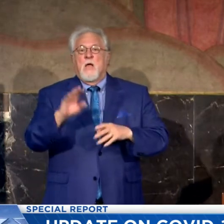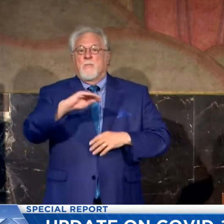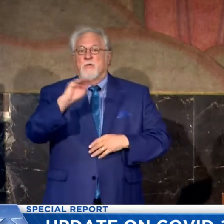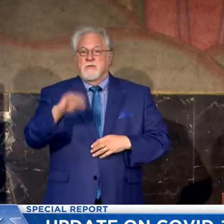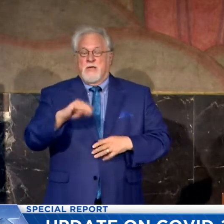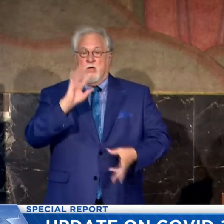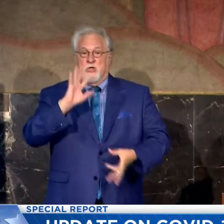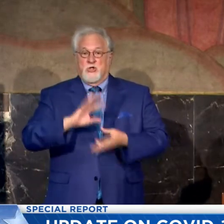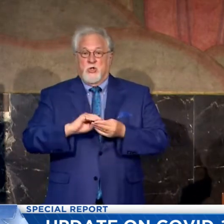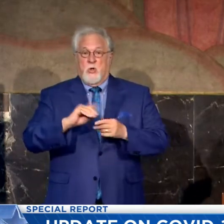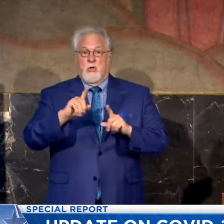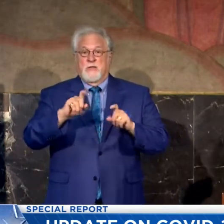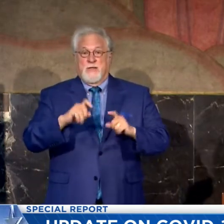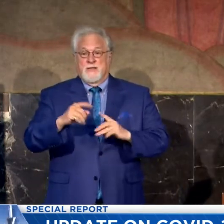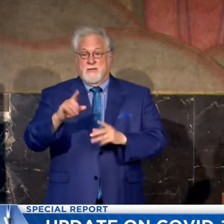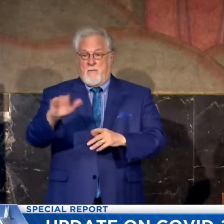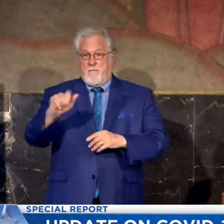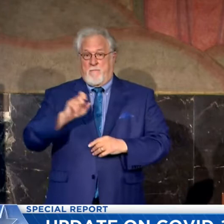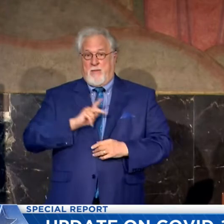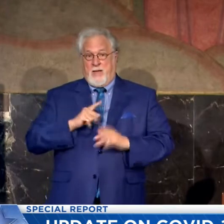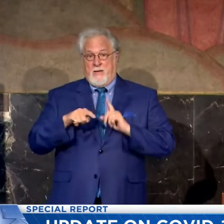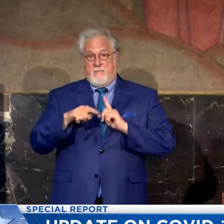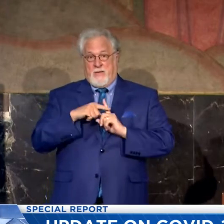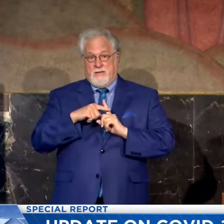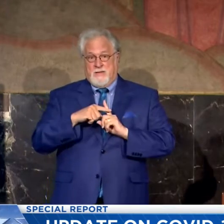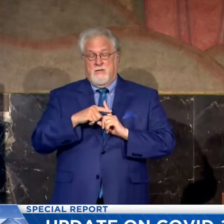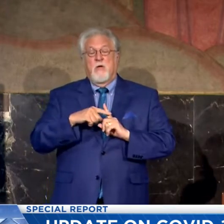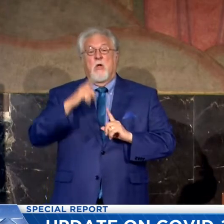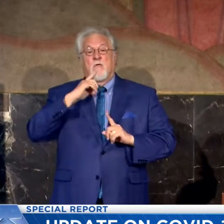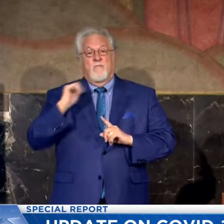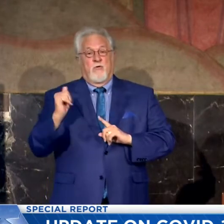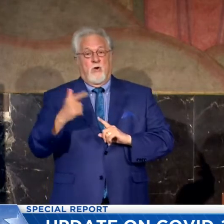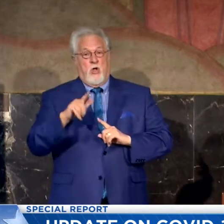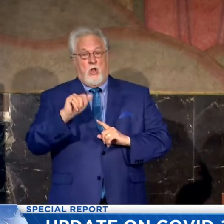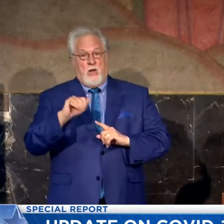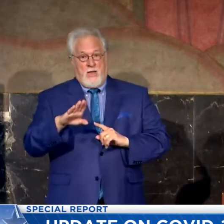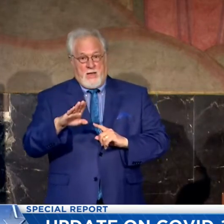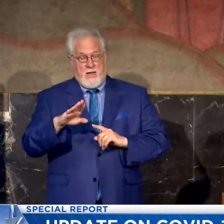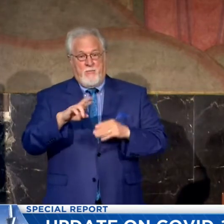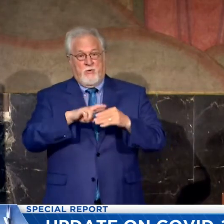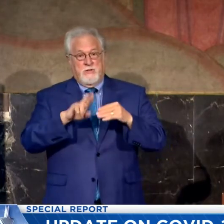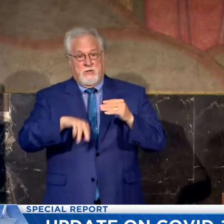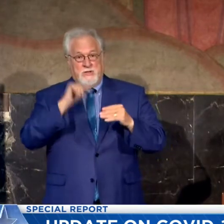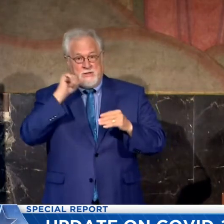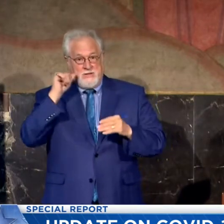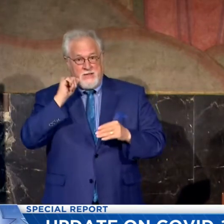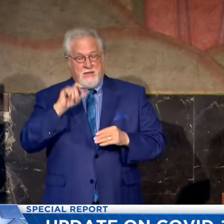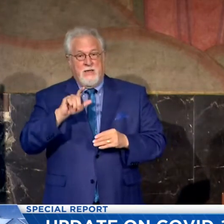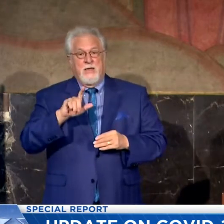THE PERCENTAGE POSITIVITY WHICH IS IMPORTANT AND PERCENTAGE OF